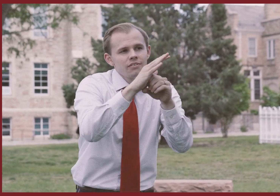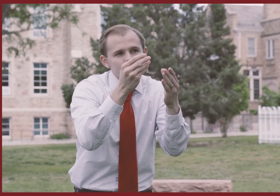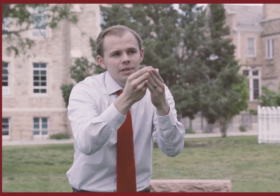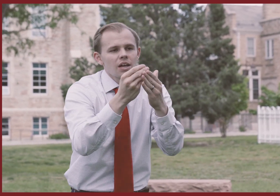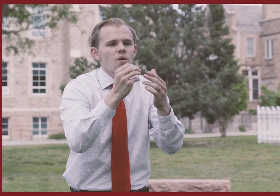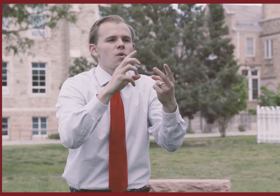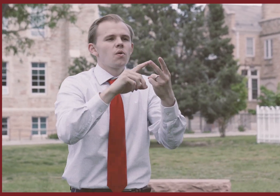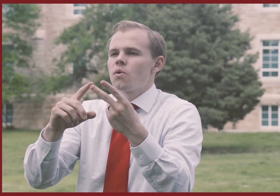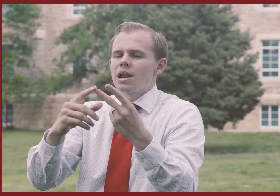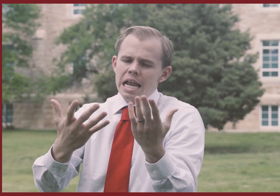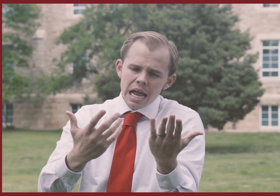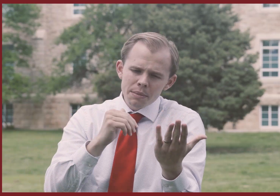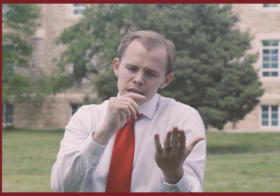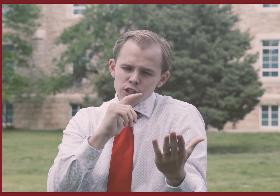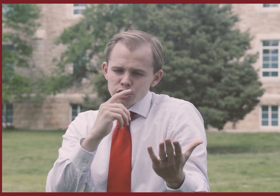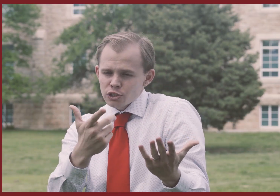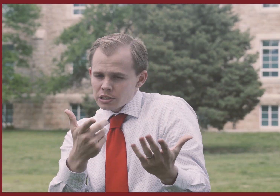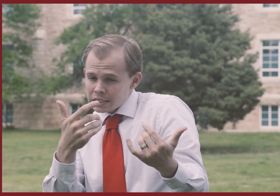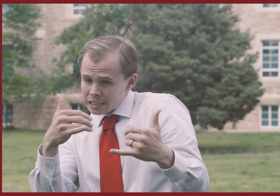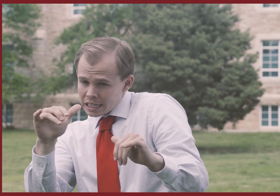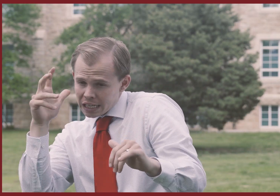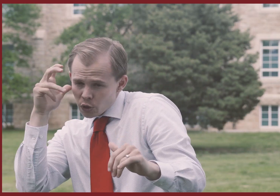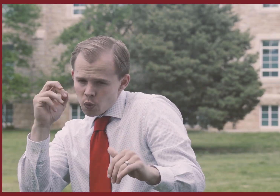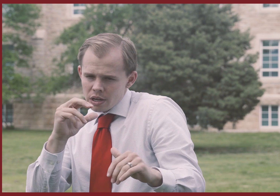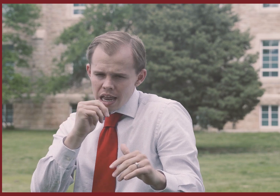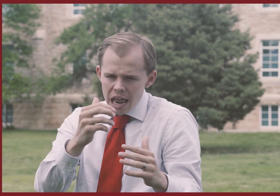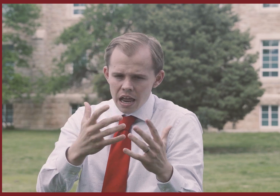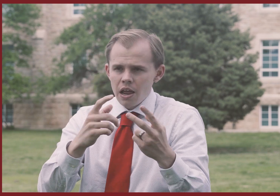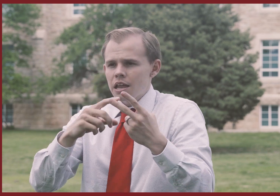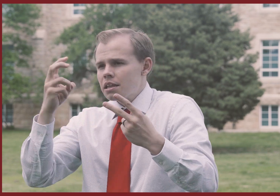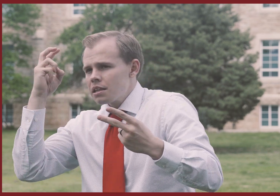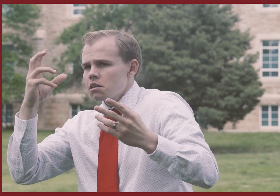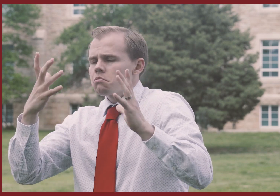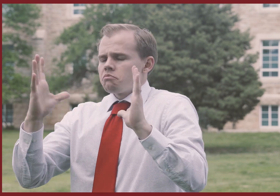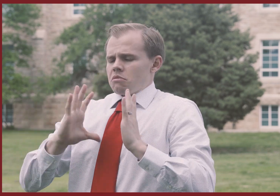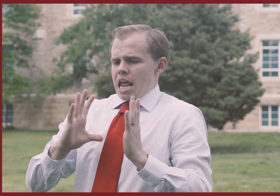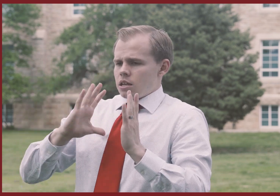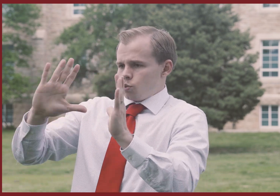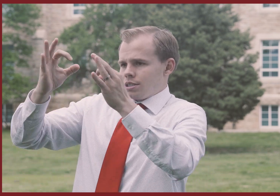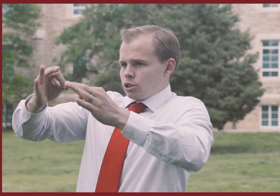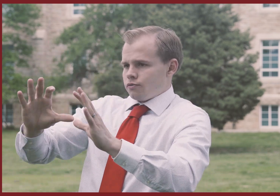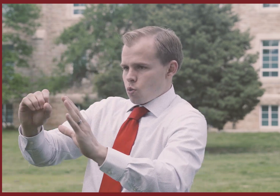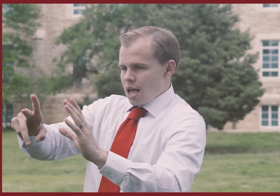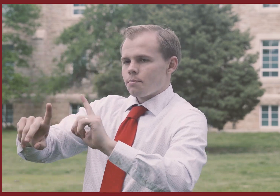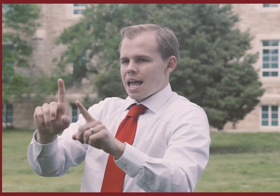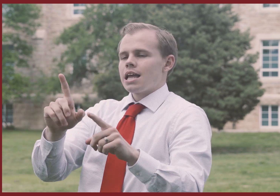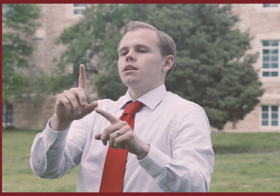I don't have the money," or you know, maybe, "I'm not sure how much they can hear right now," or "We're considering cochlear implants."